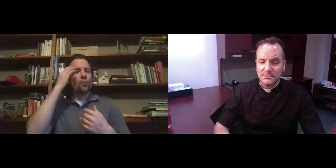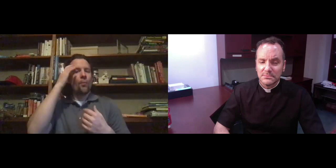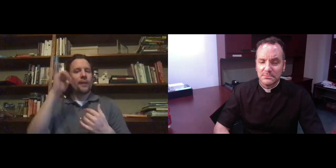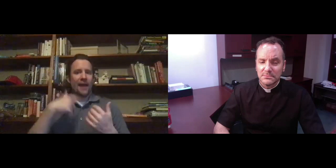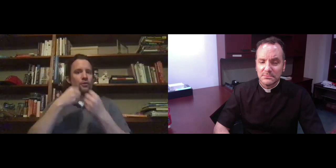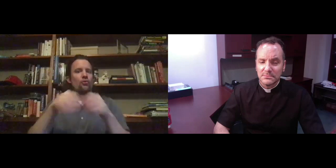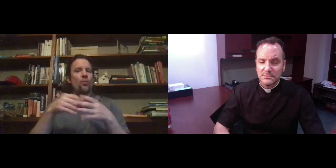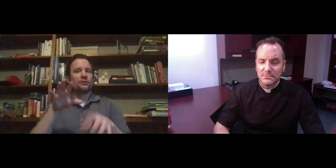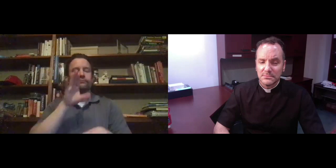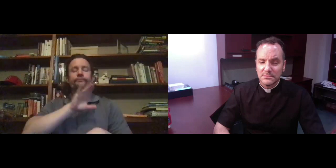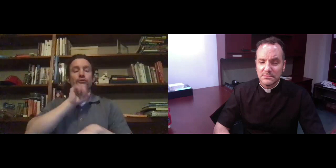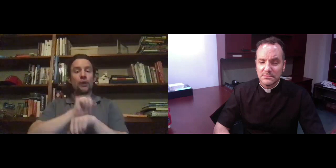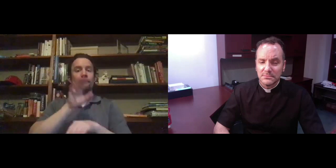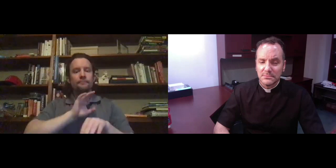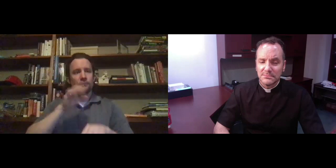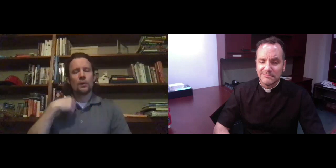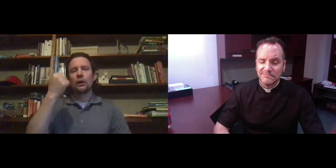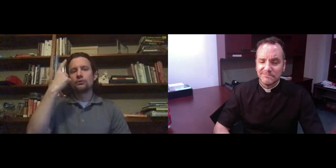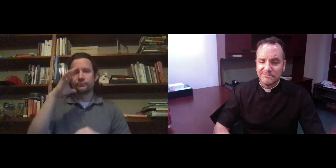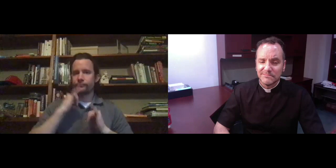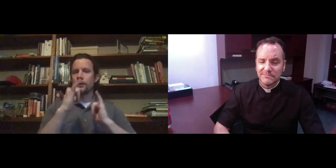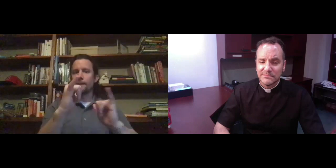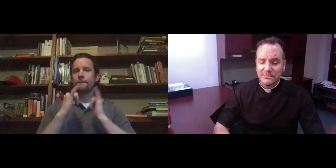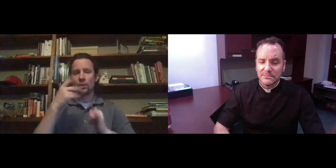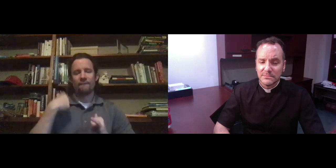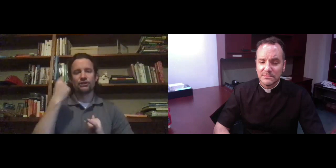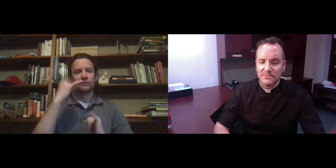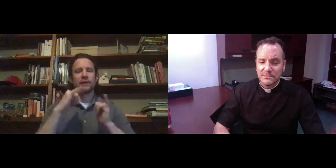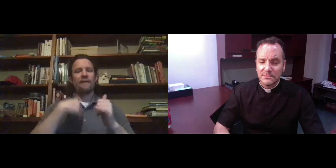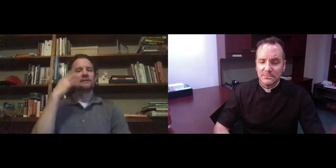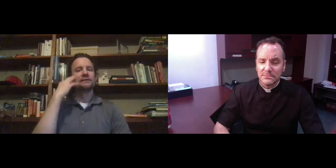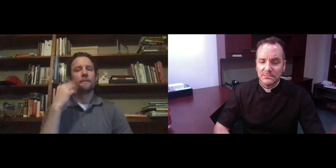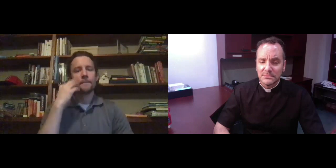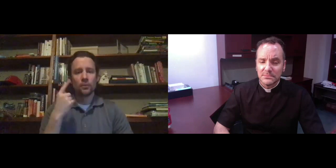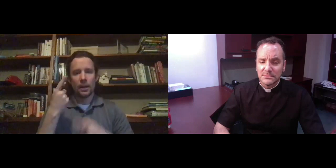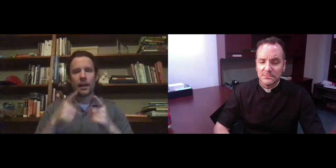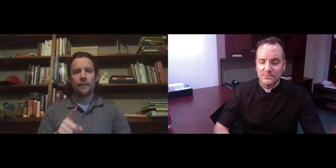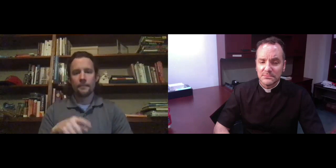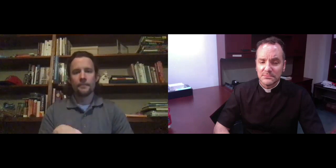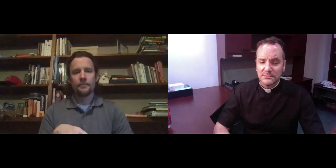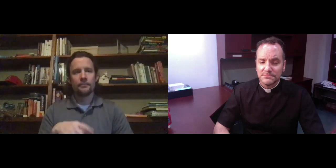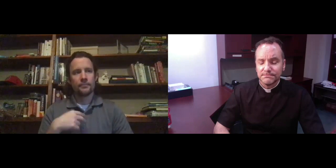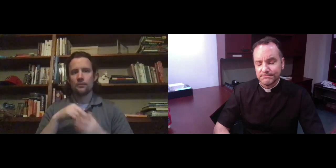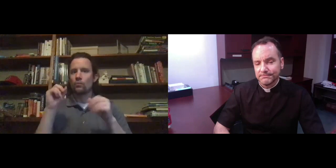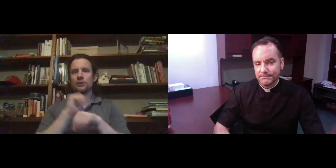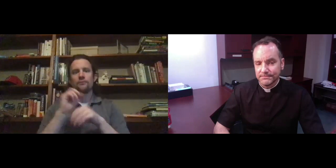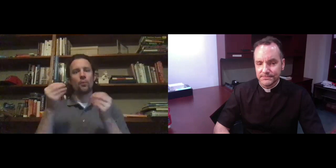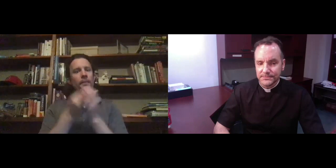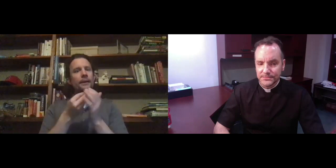It is a challenging time, and I know it is frustrating for people who lose their jobs and I feel the same way because I've had that experience before